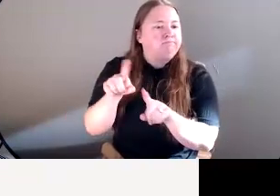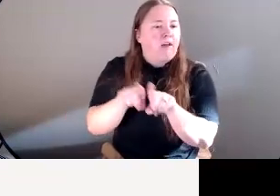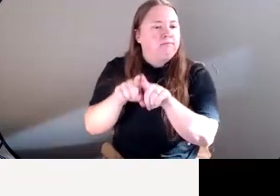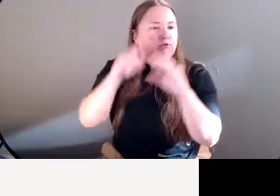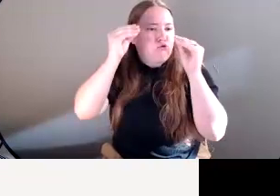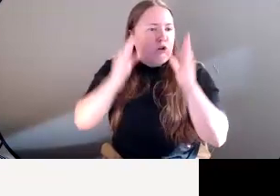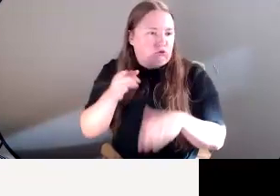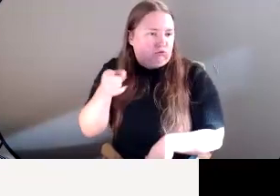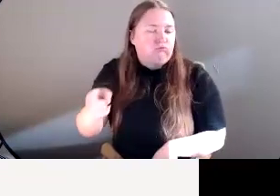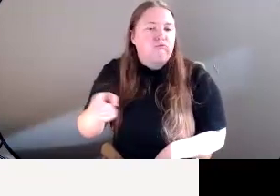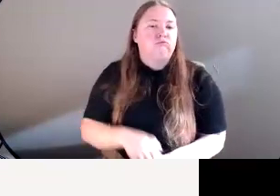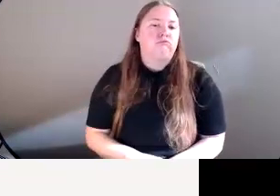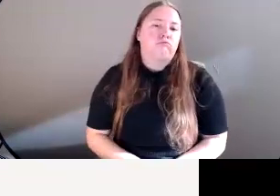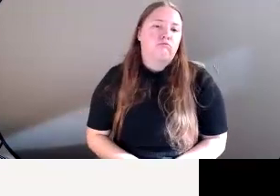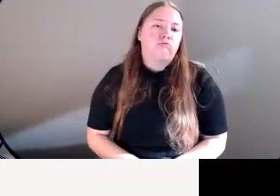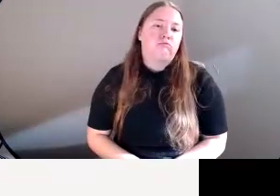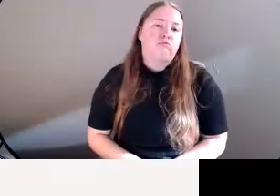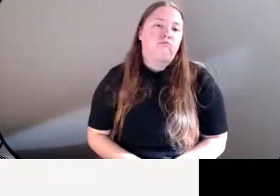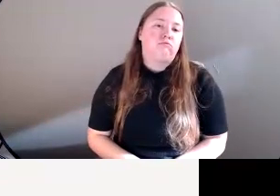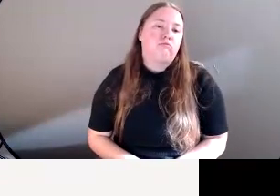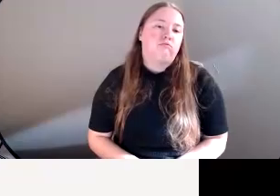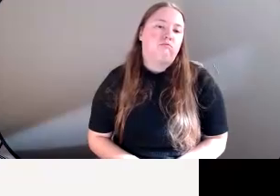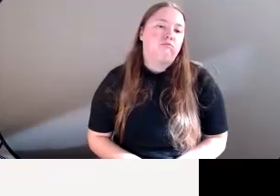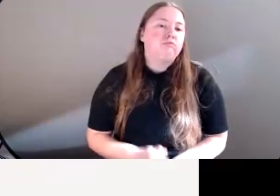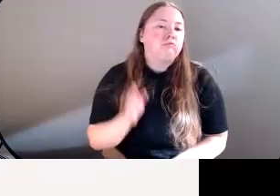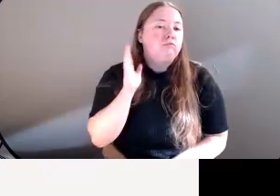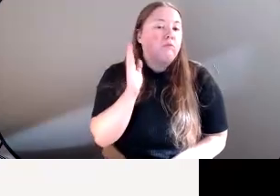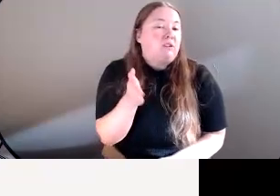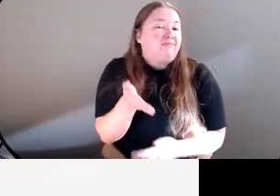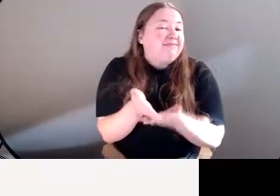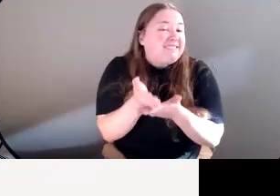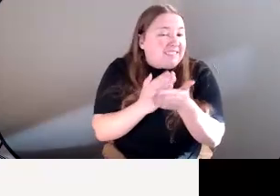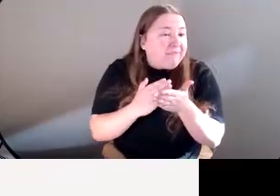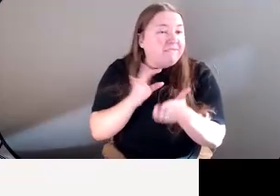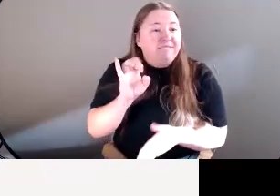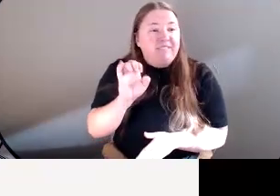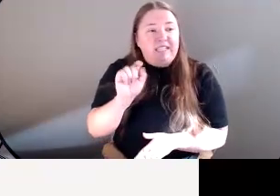And so there will be some features where it has to be enabled,